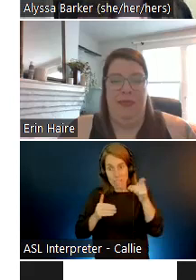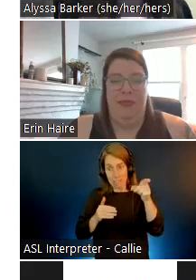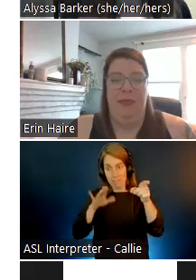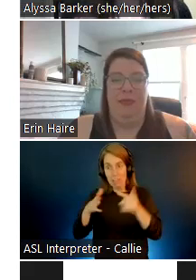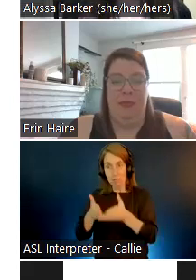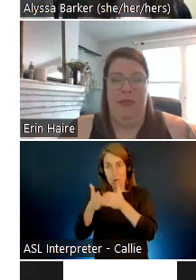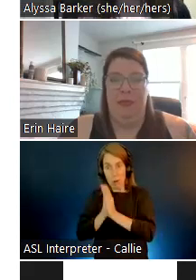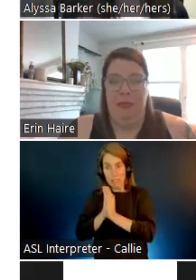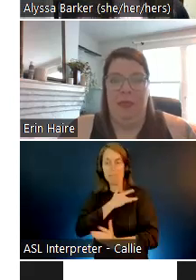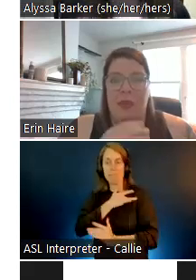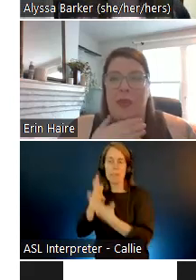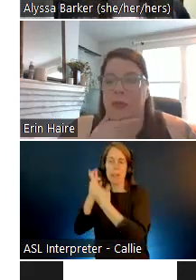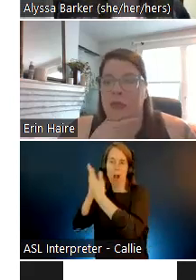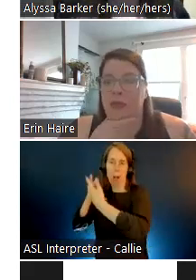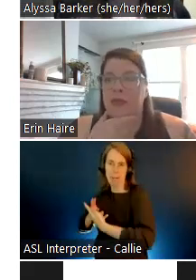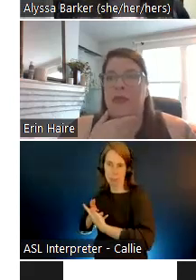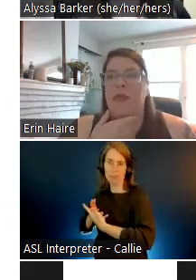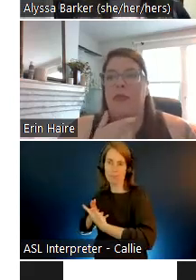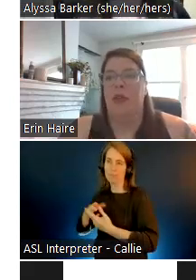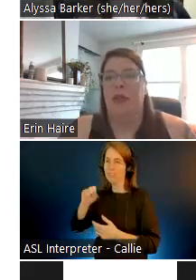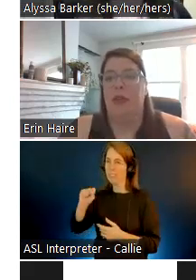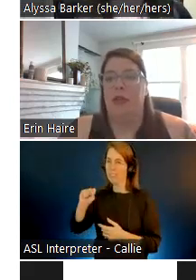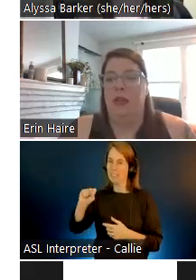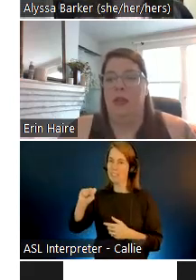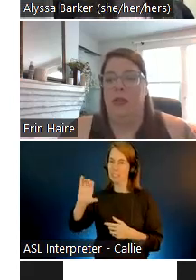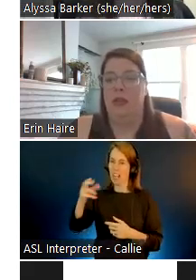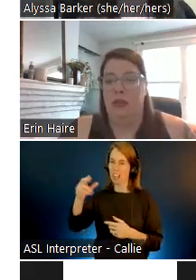our our interpretation of it is that painting of the parking lot is something that is typically